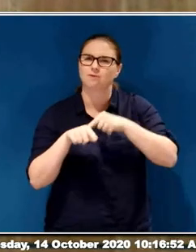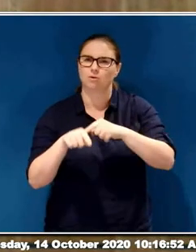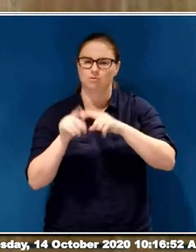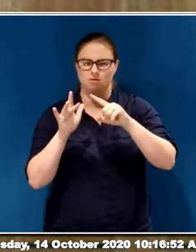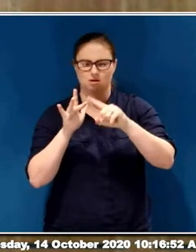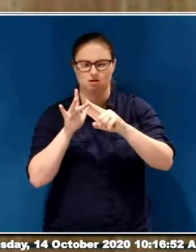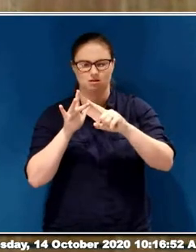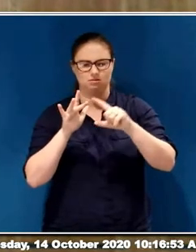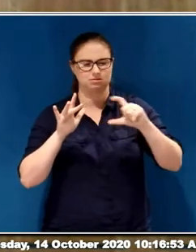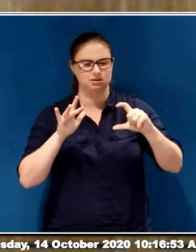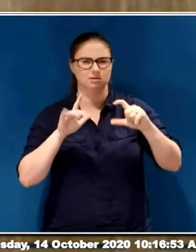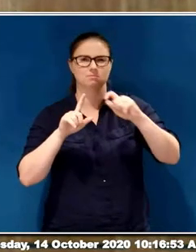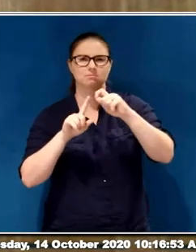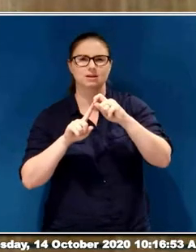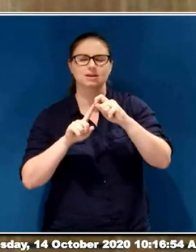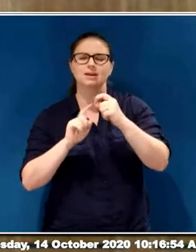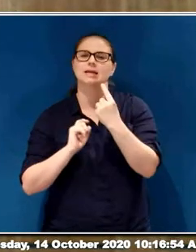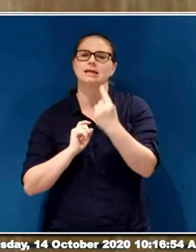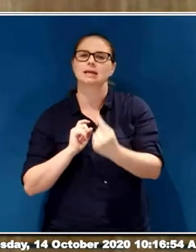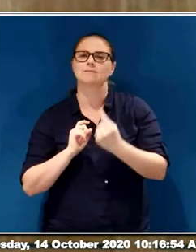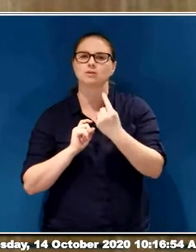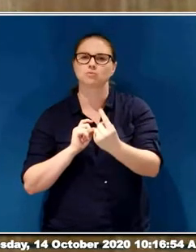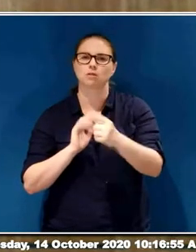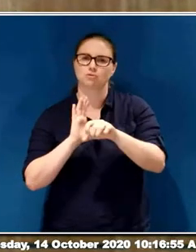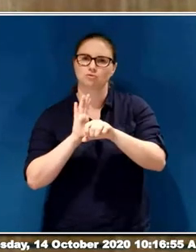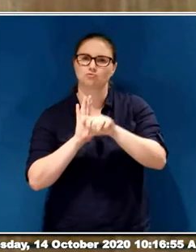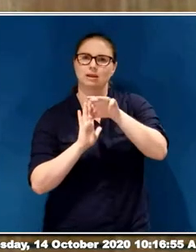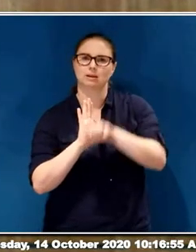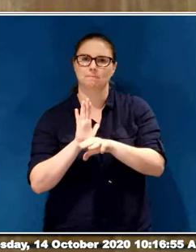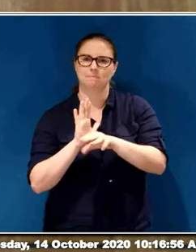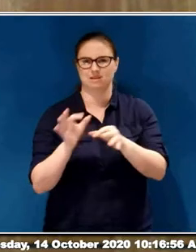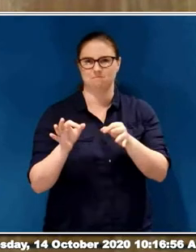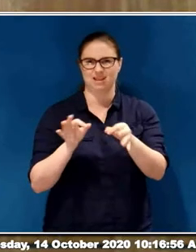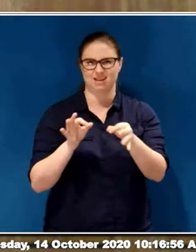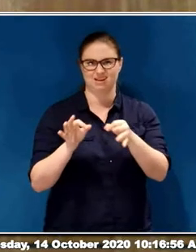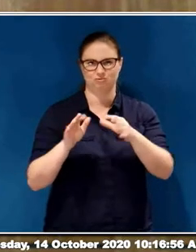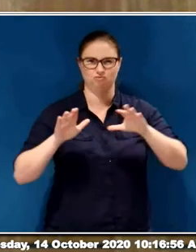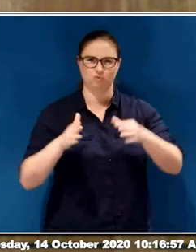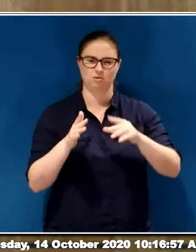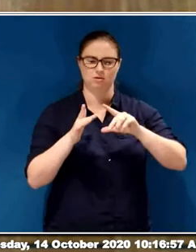So would he attend, I think you referred to them as mainstream